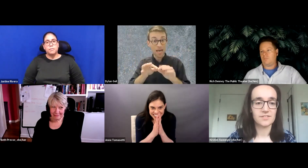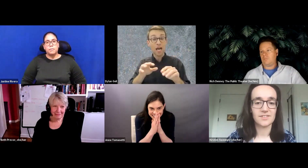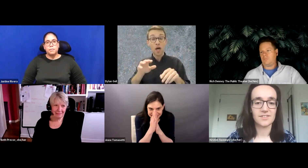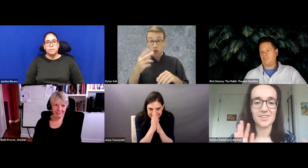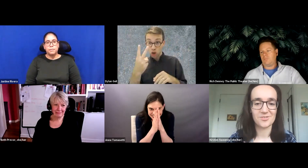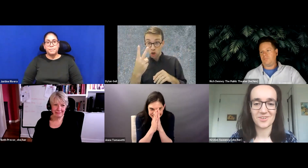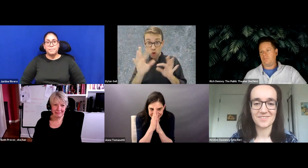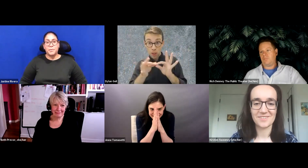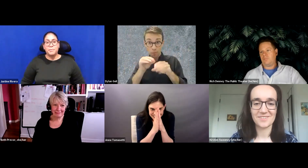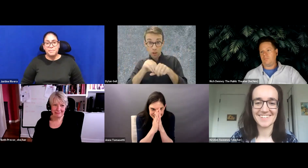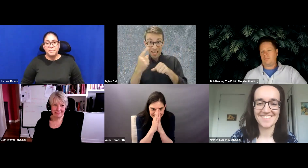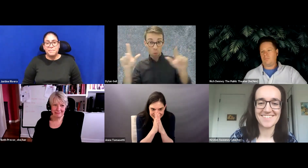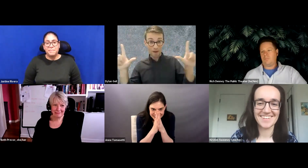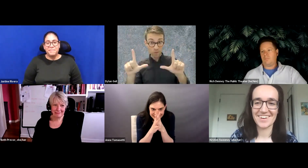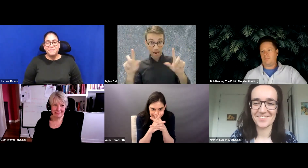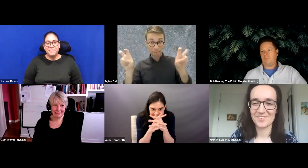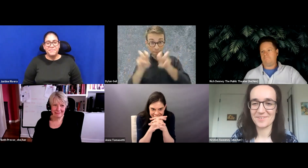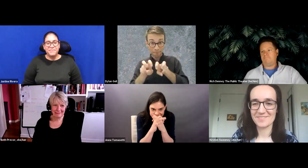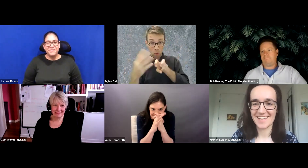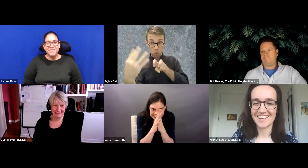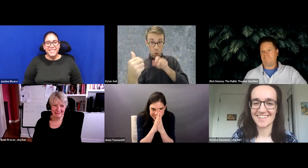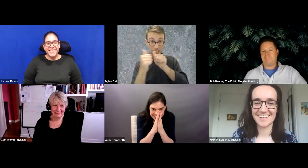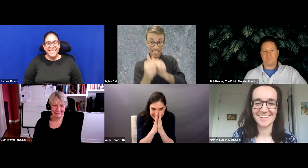thoughts?" I'll let you sort of, yes, go forward with that.